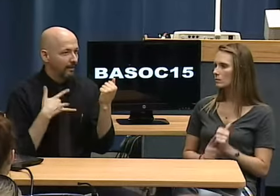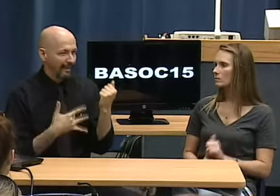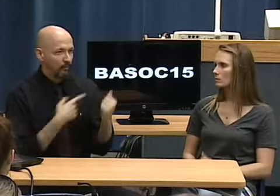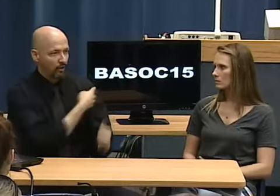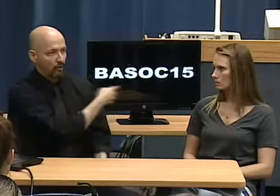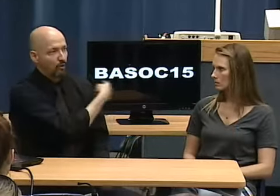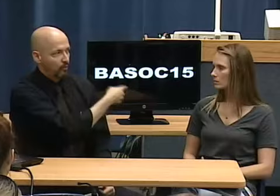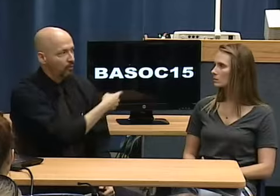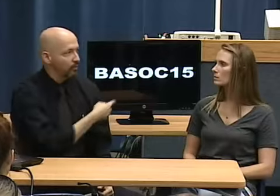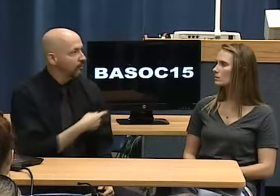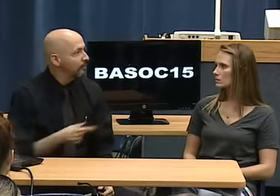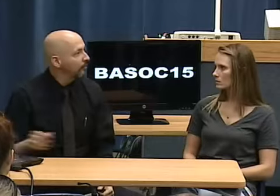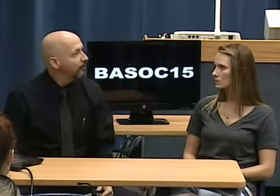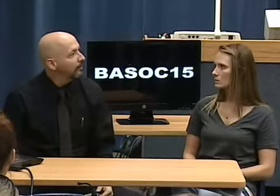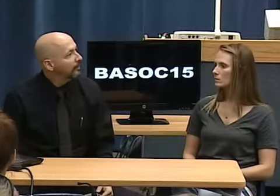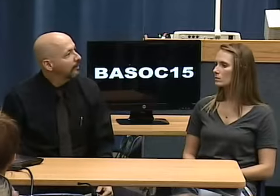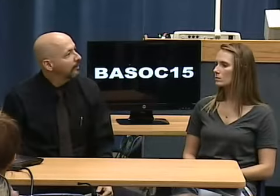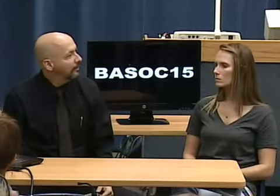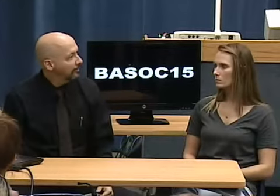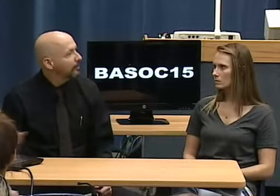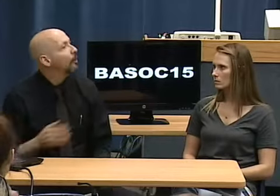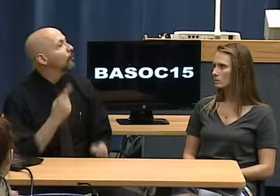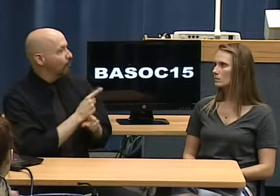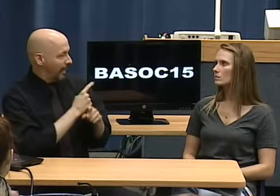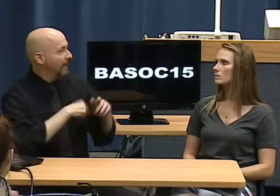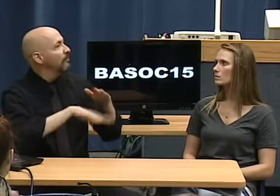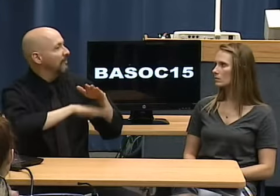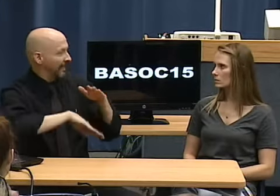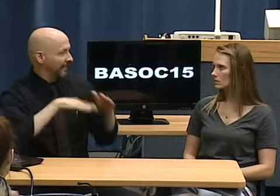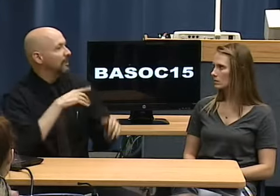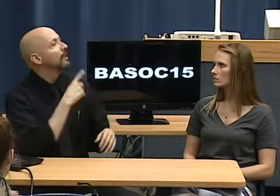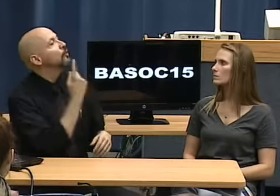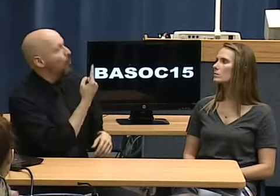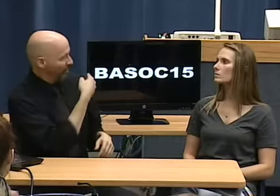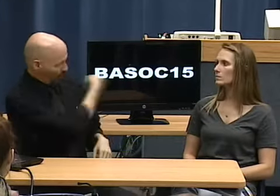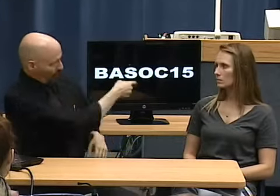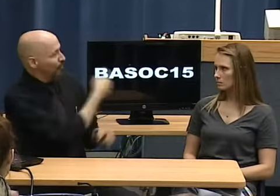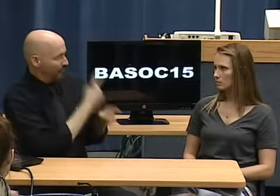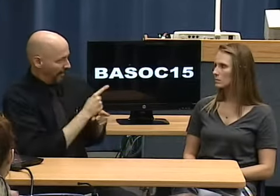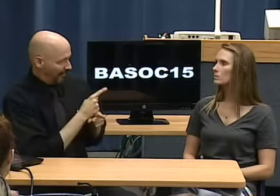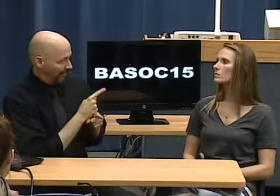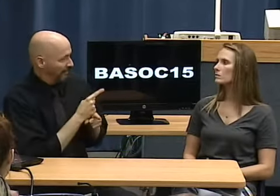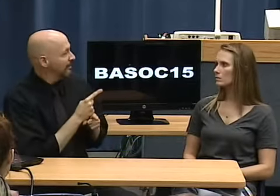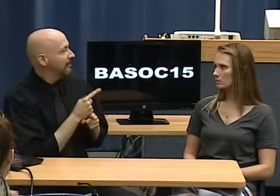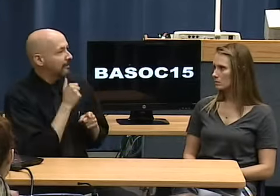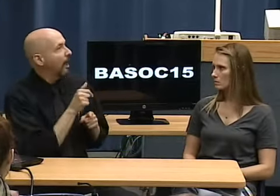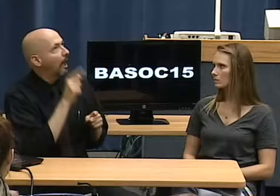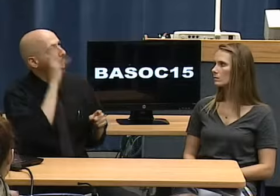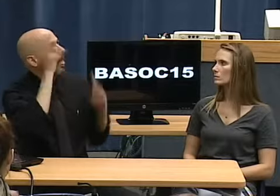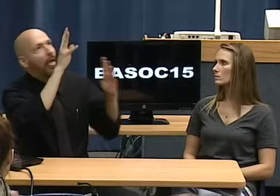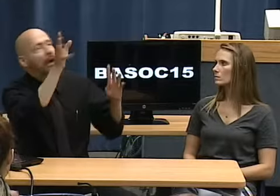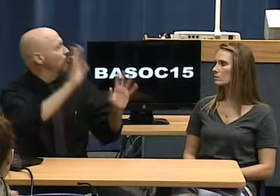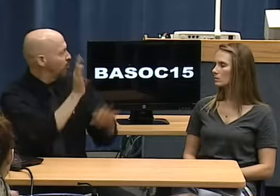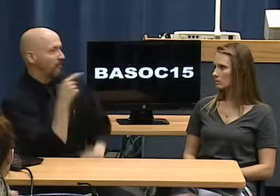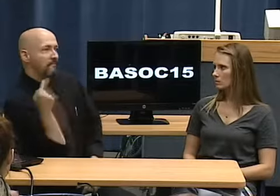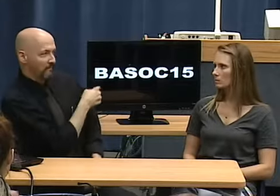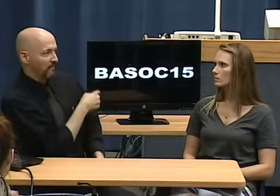So the base tends toward these shapes. Right. If it's a base, it will be one of these. Right. It won't be some imagined shape, it will be one of these.